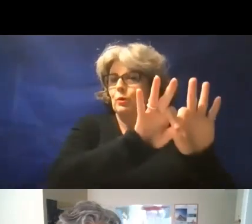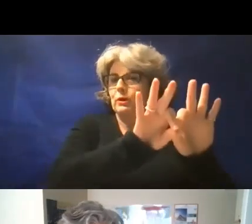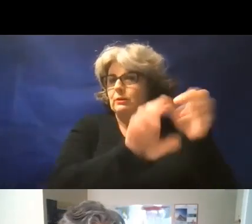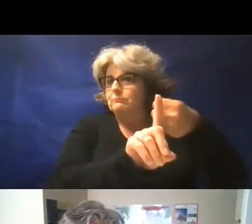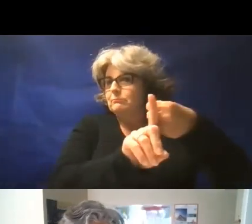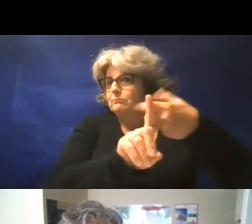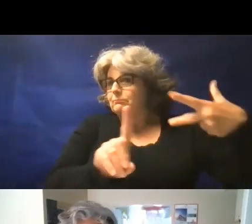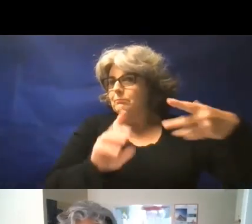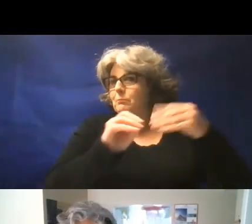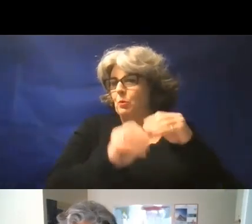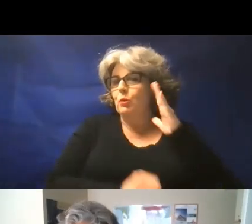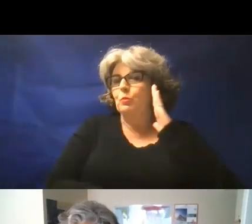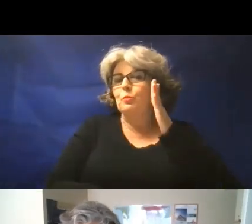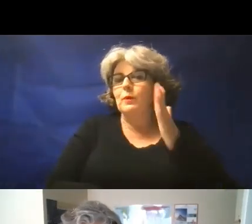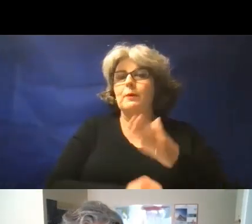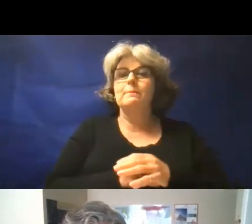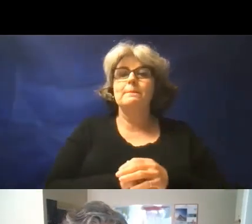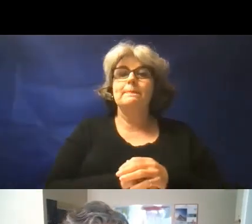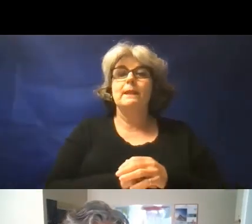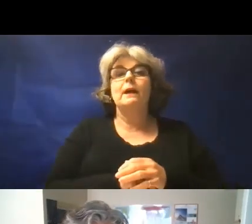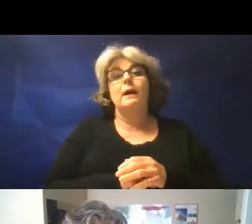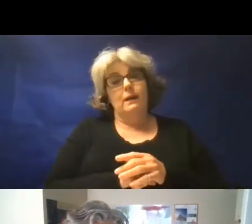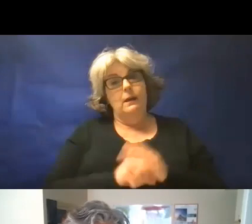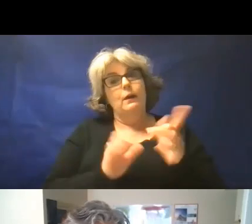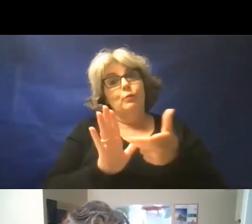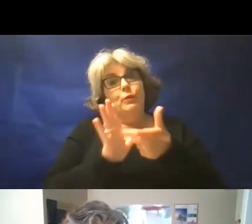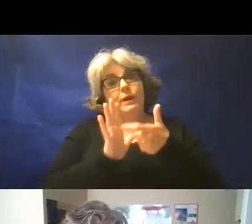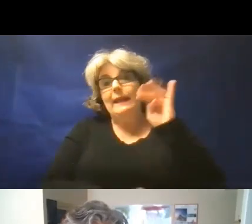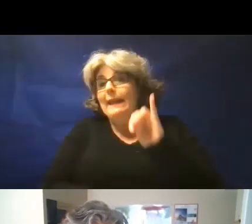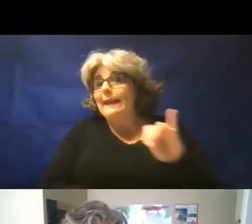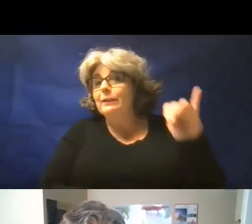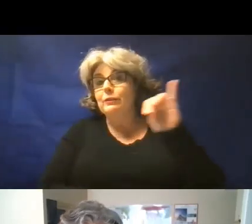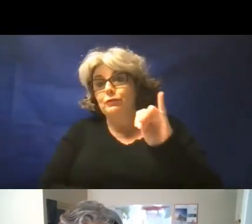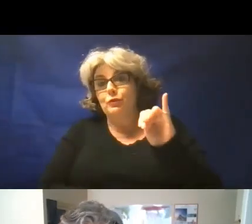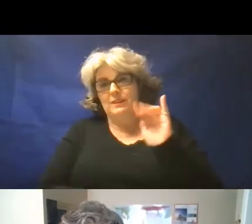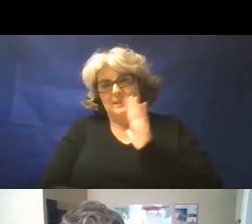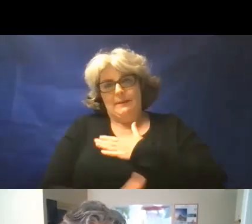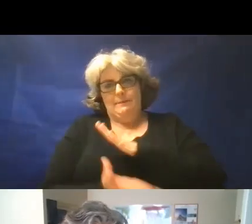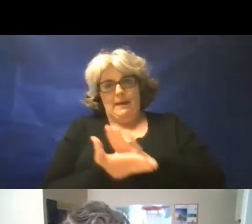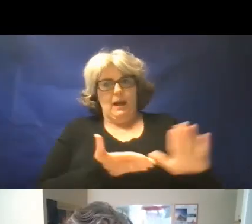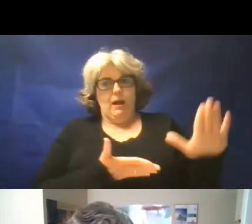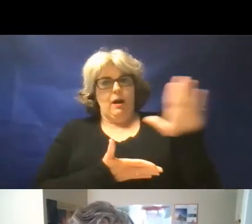in a moment. Insurance has been mandatory here for a number of years including evacuation and